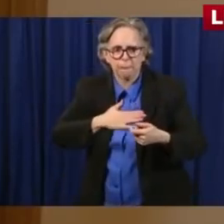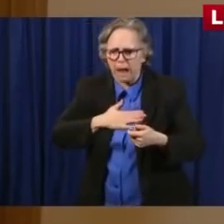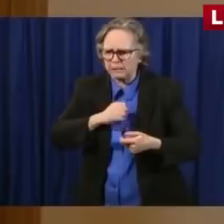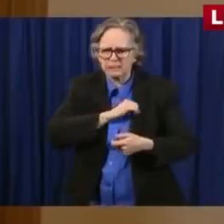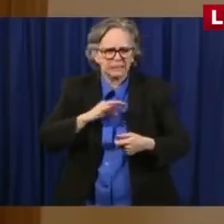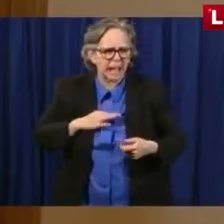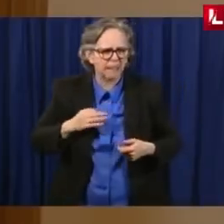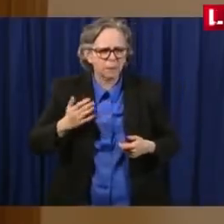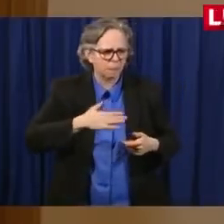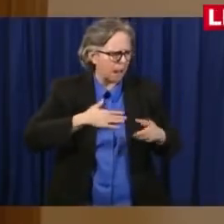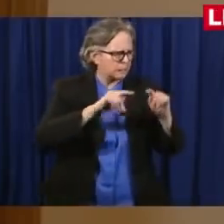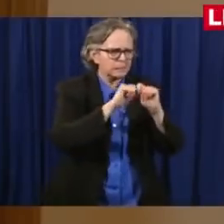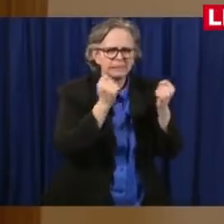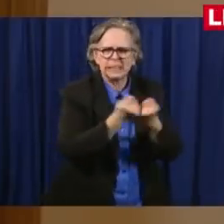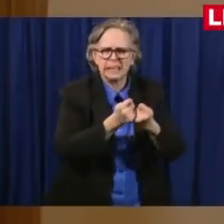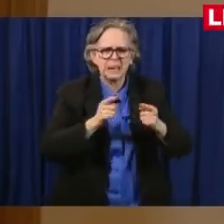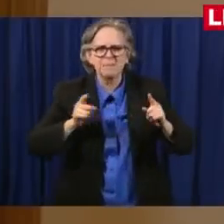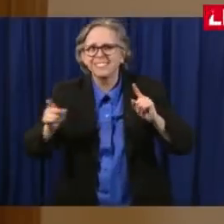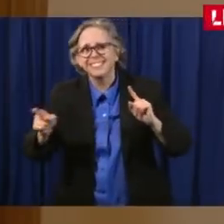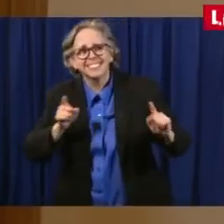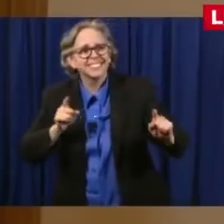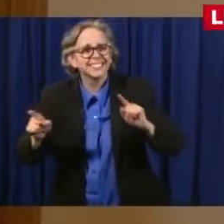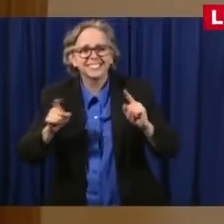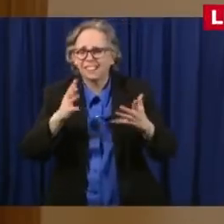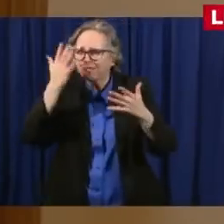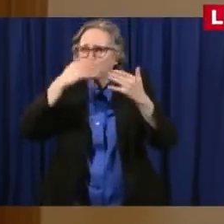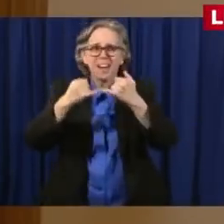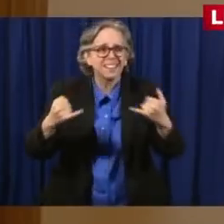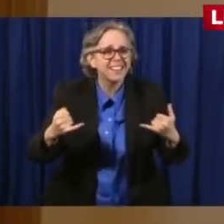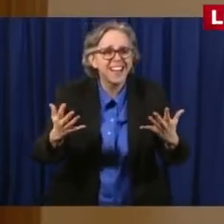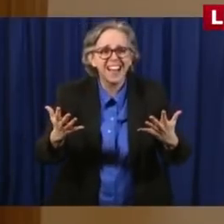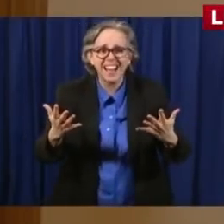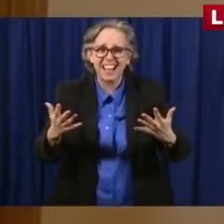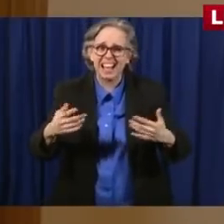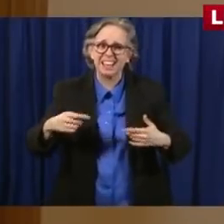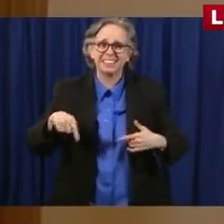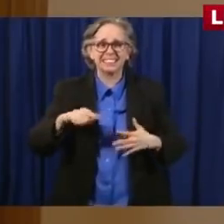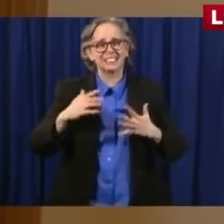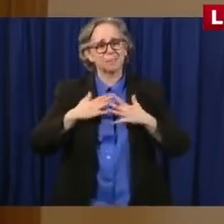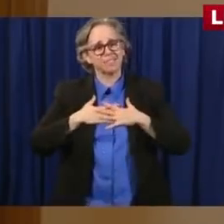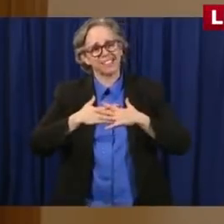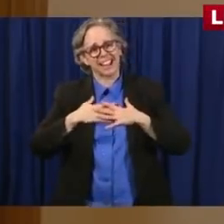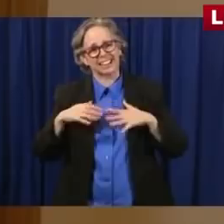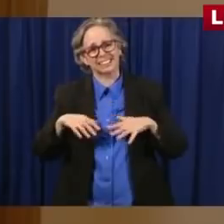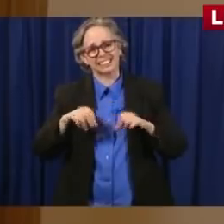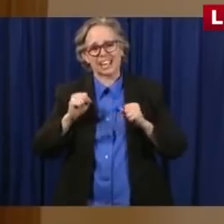IT HAS ONLY BEEN A LITTLE BIT.